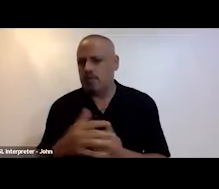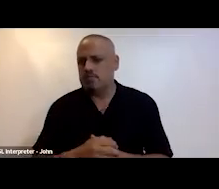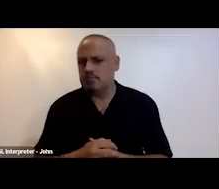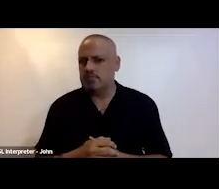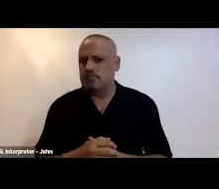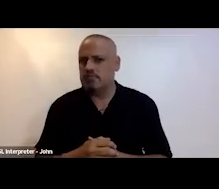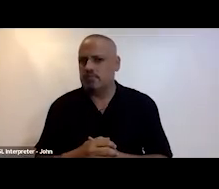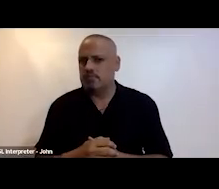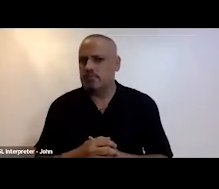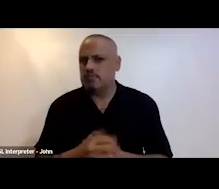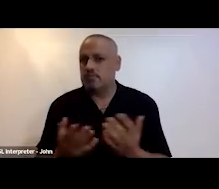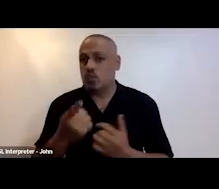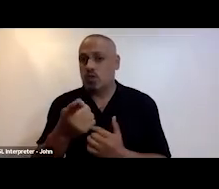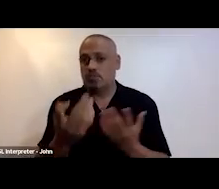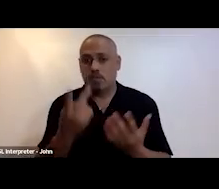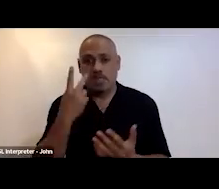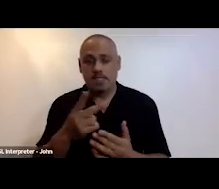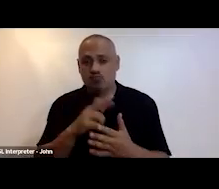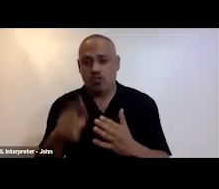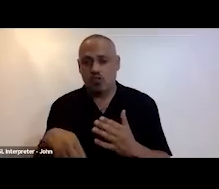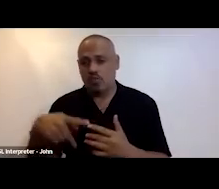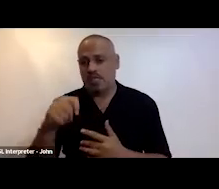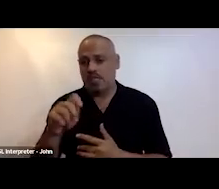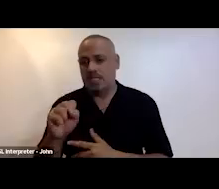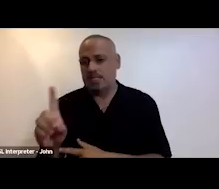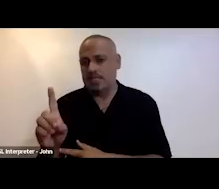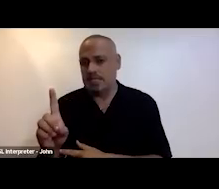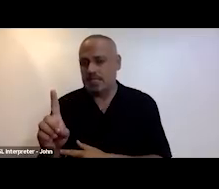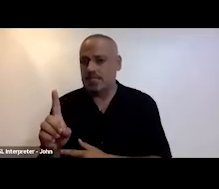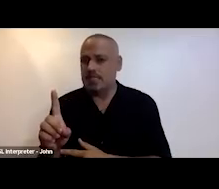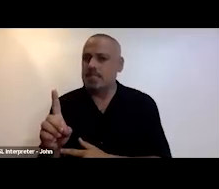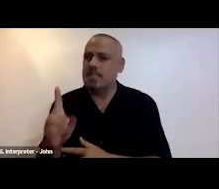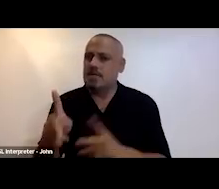and what you may be seeing as a result of PTSD is folks that are experiencing